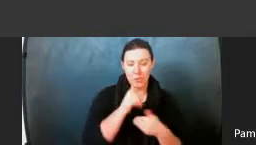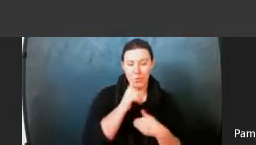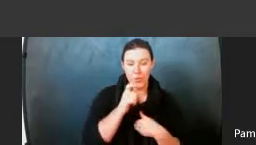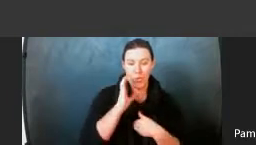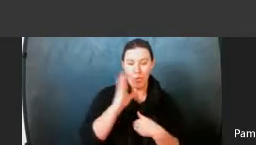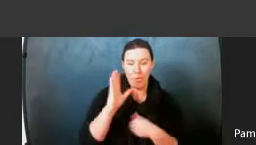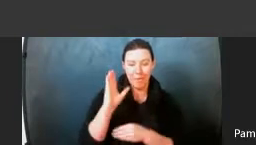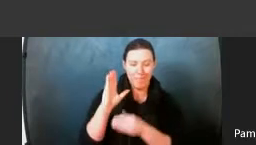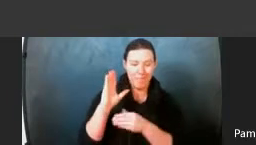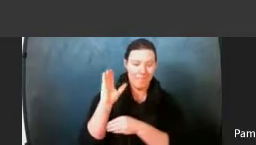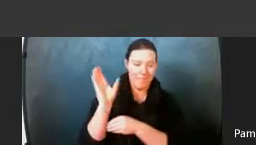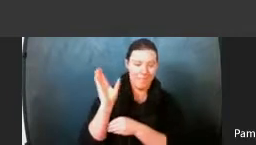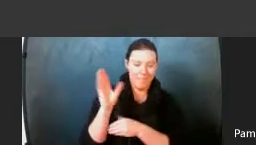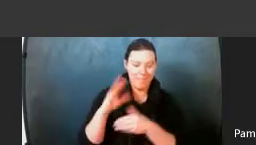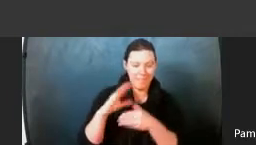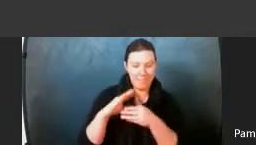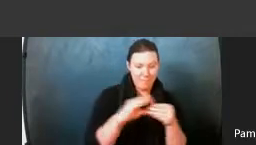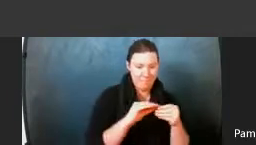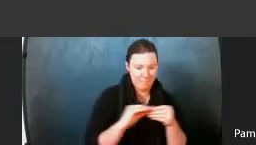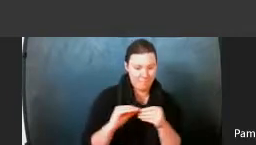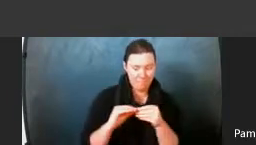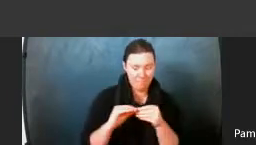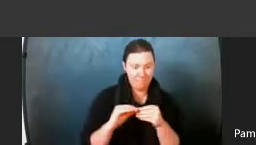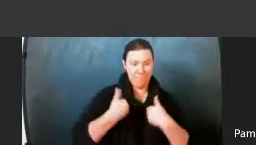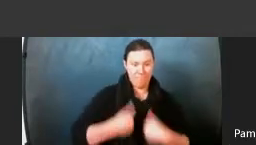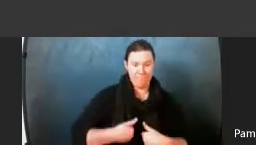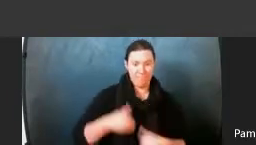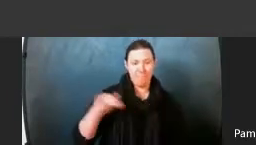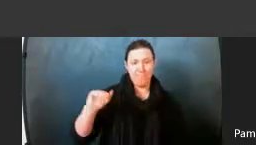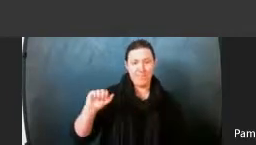I'm originally the Behavioral Health Program Coordinator